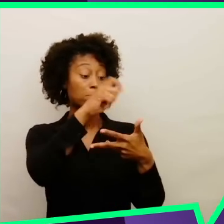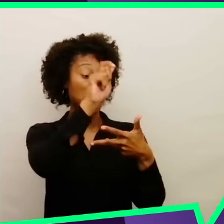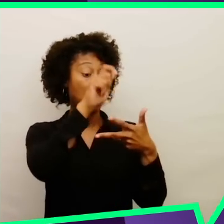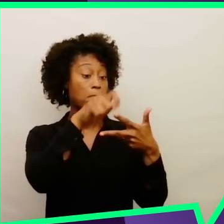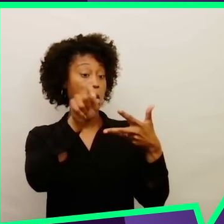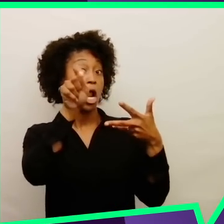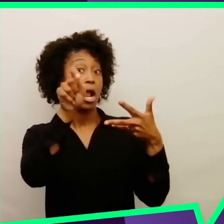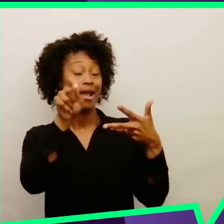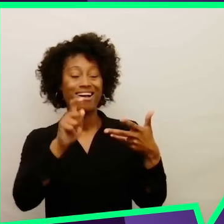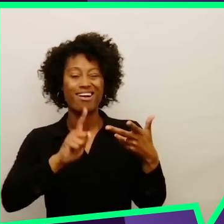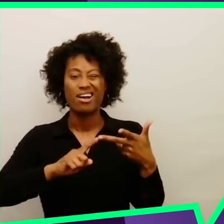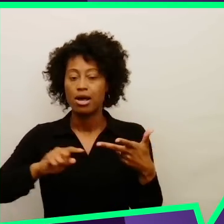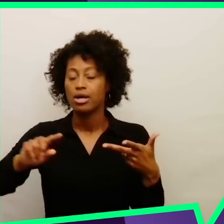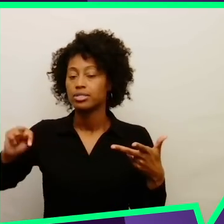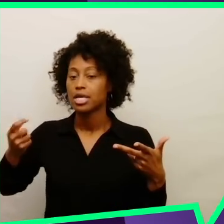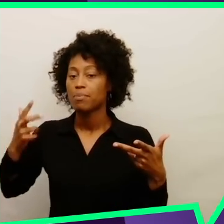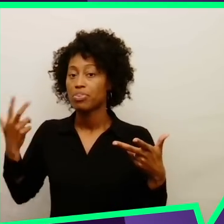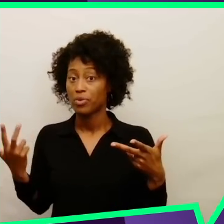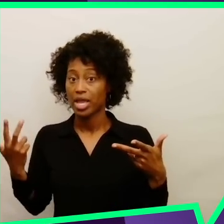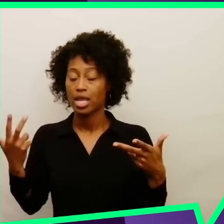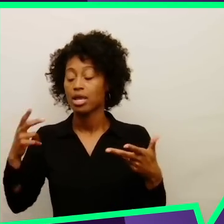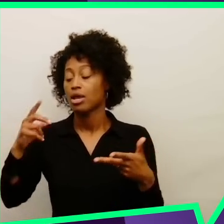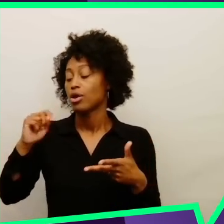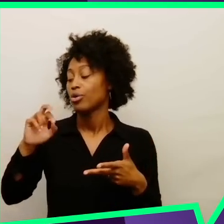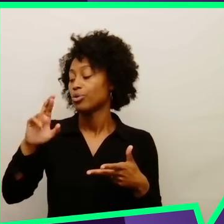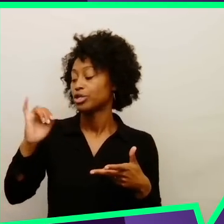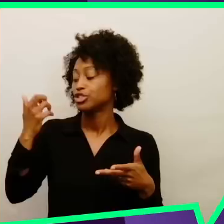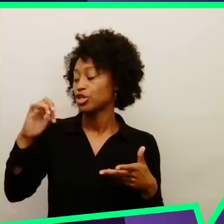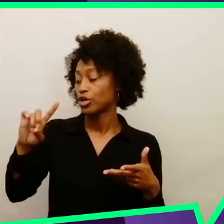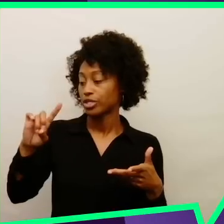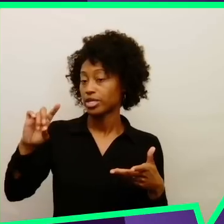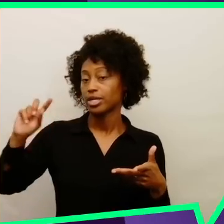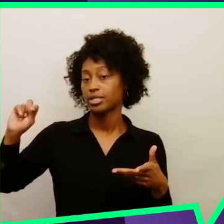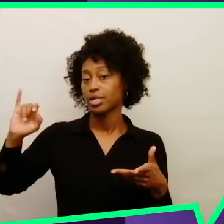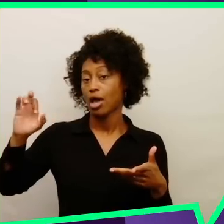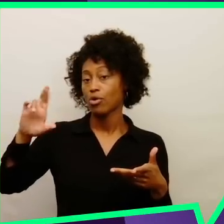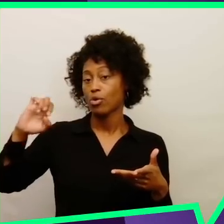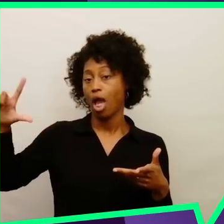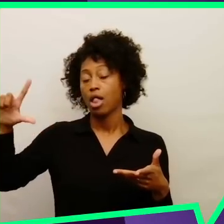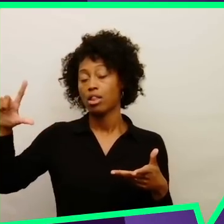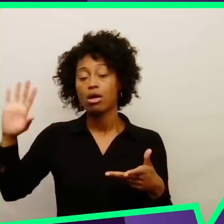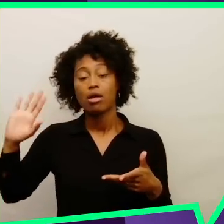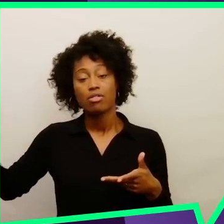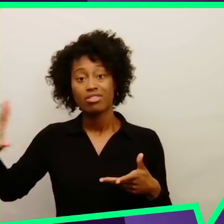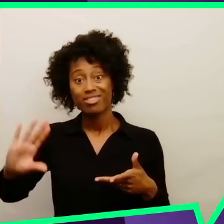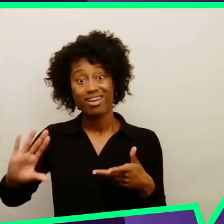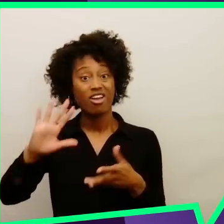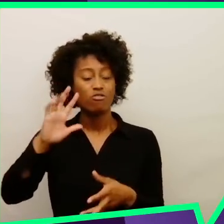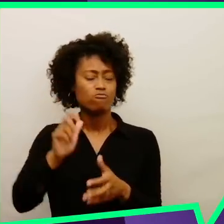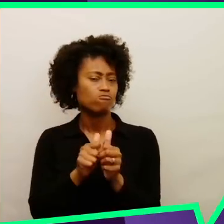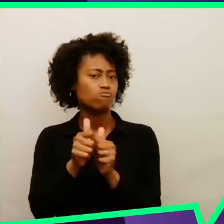We have team number 3. We have Richard. We have Tirrell. We had some incredible races. And they got it done.